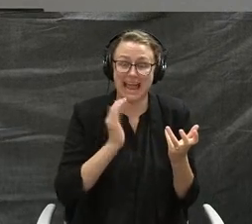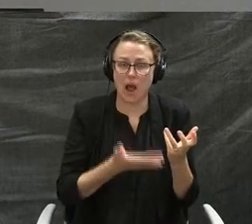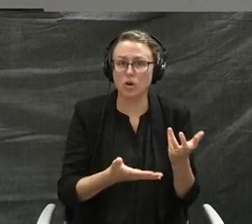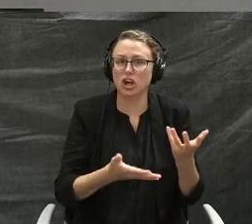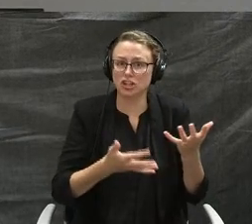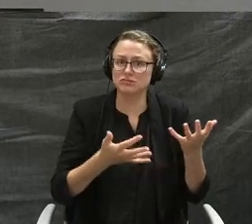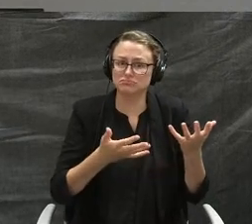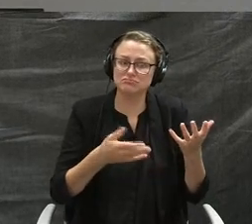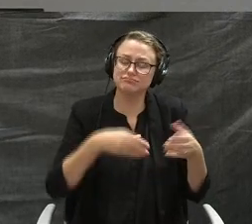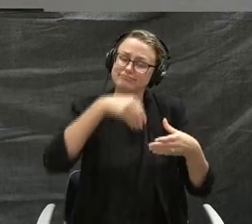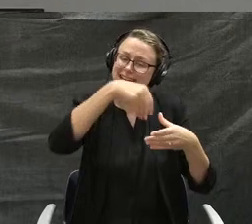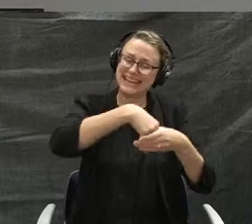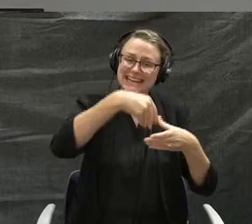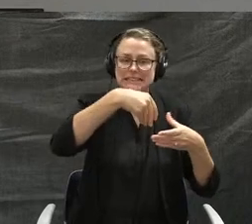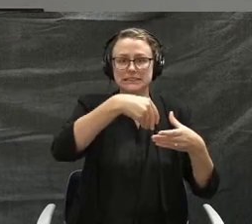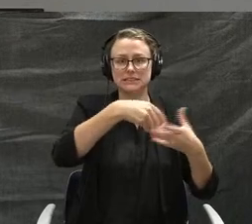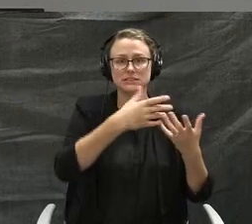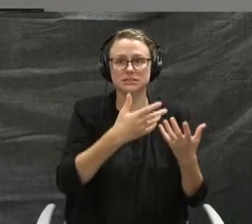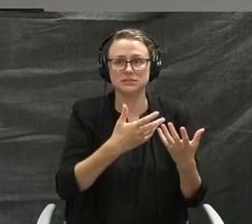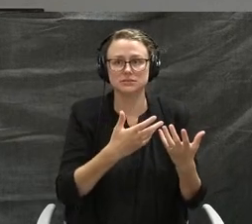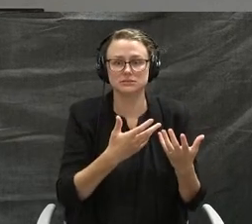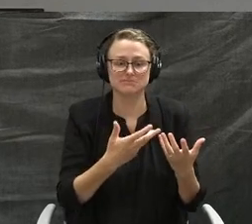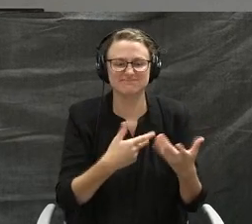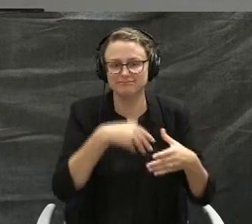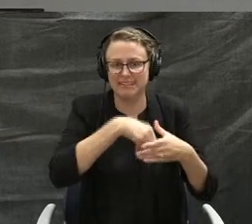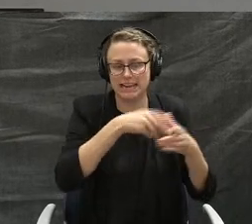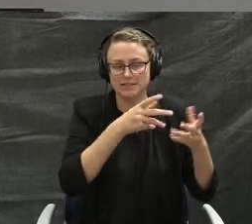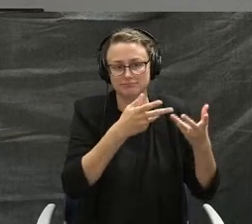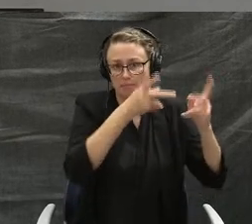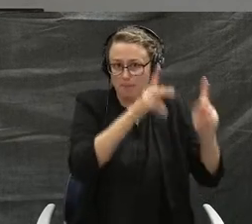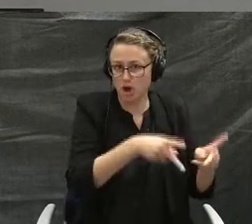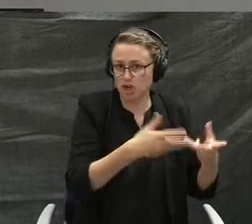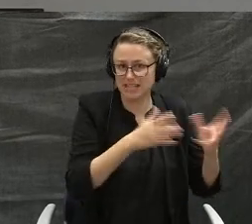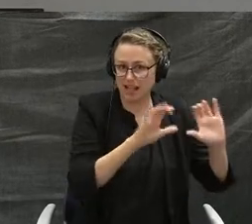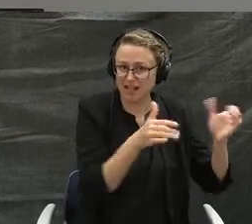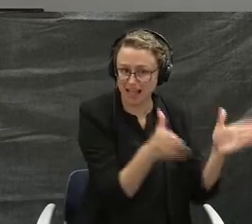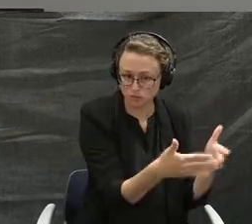instruction, or in. You know those are in the classroom and then online would